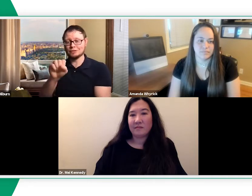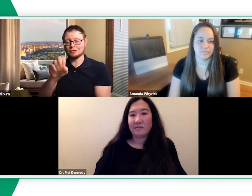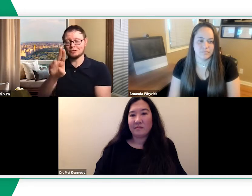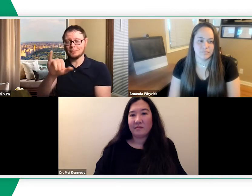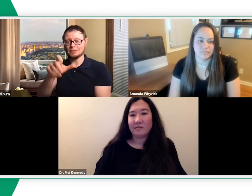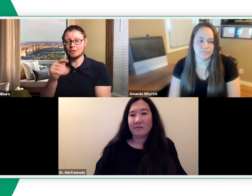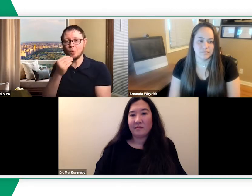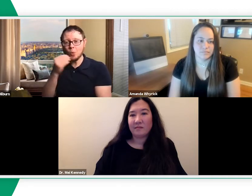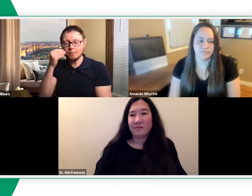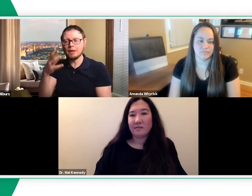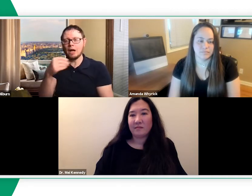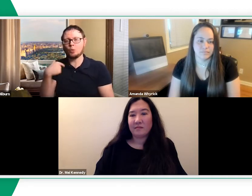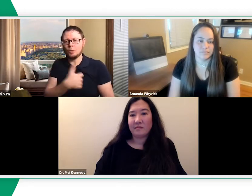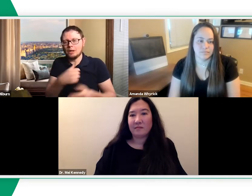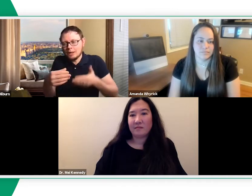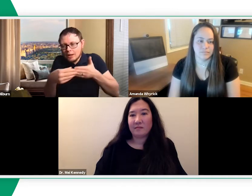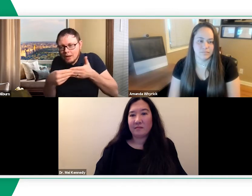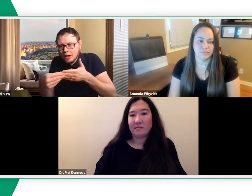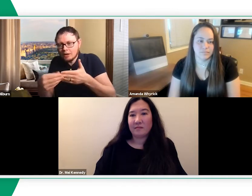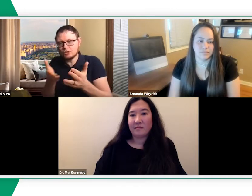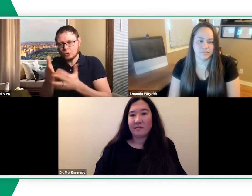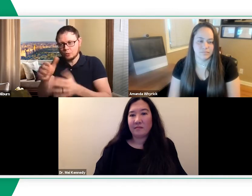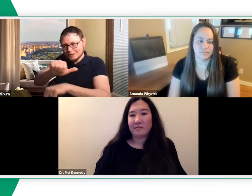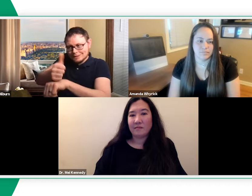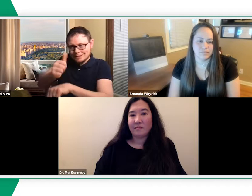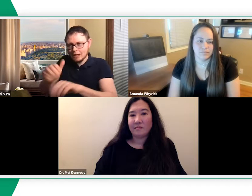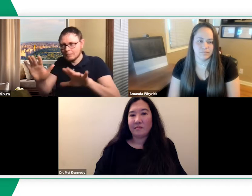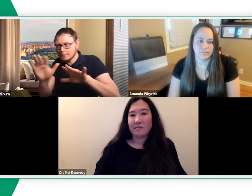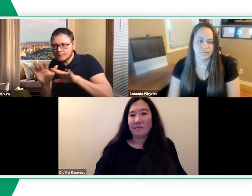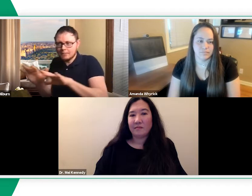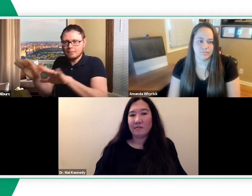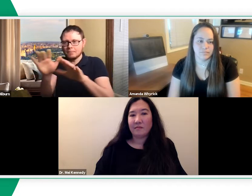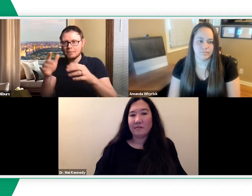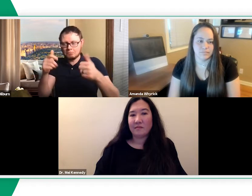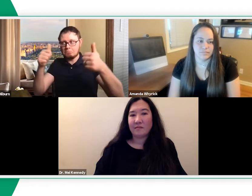experts, including smart phones to the subjects’ home. We guide them through the process of